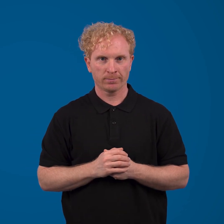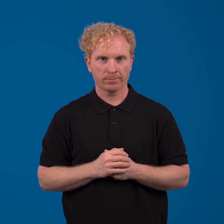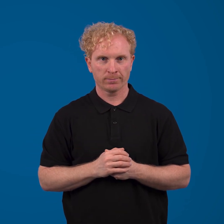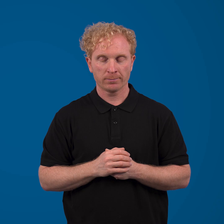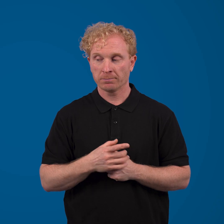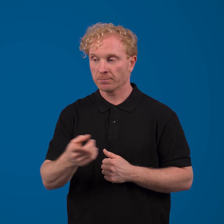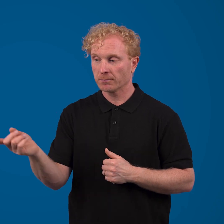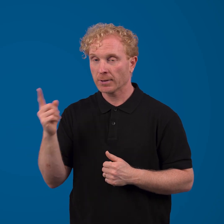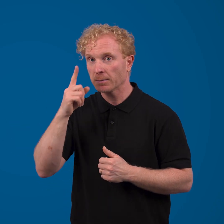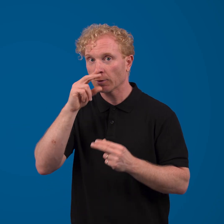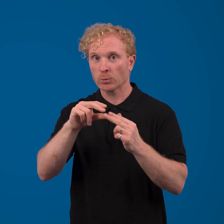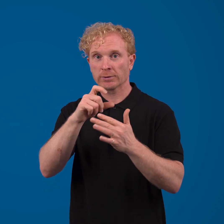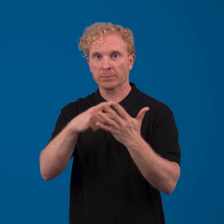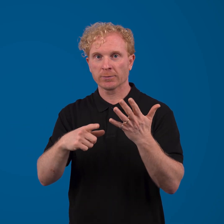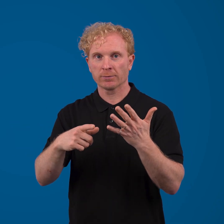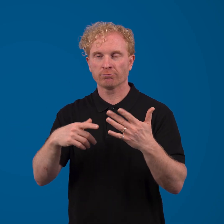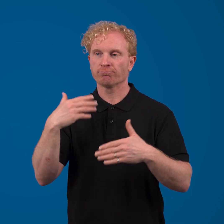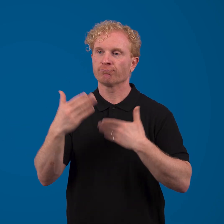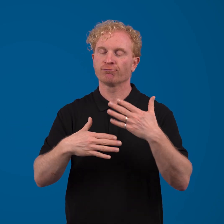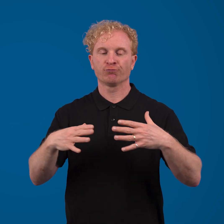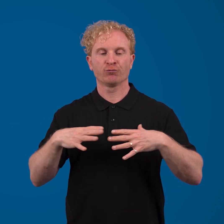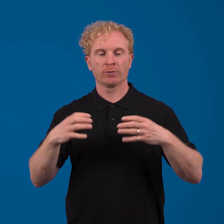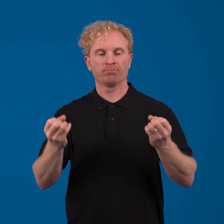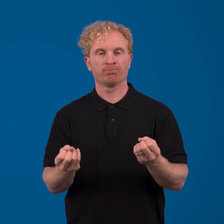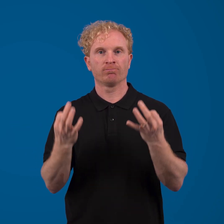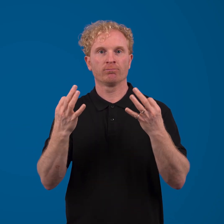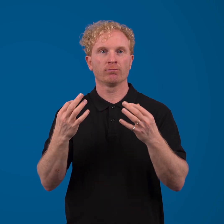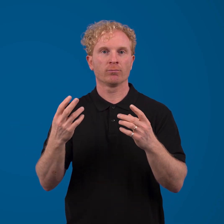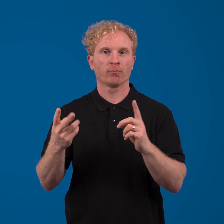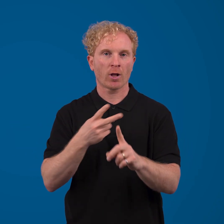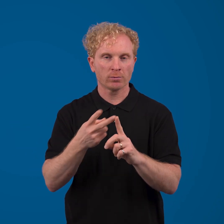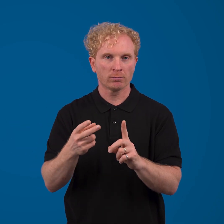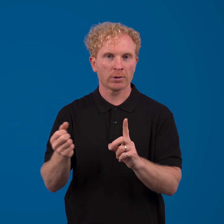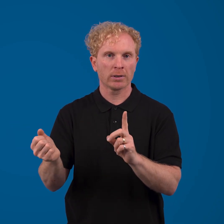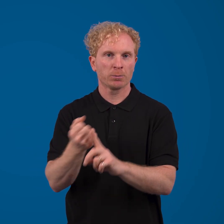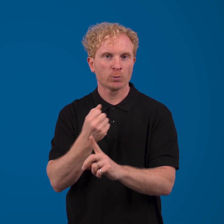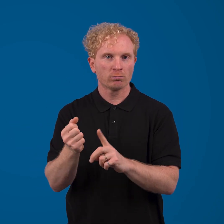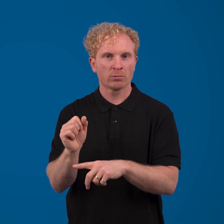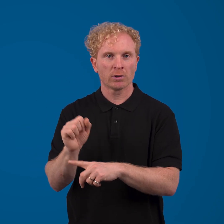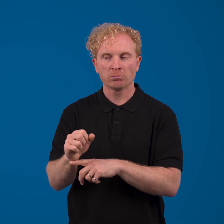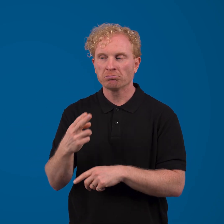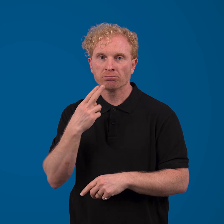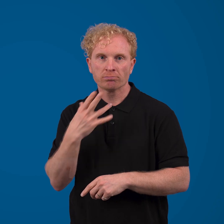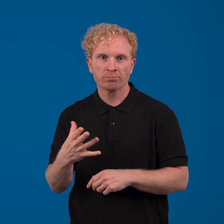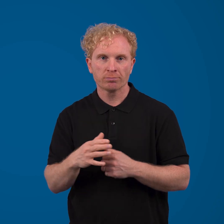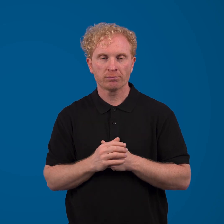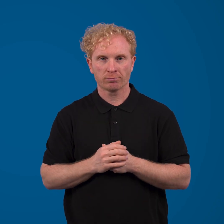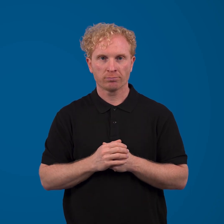• People with disability live free from violence, abuse, neglect, and exploitation